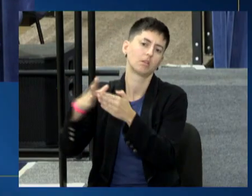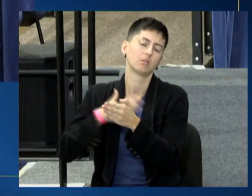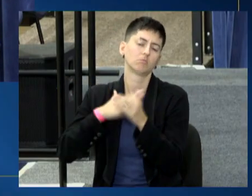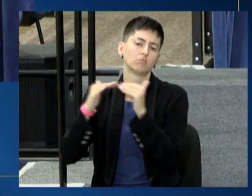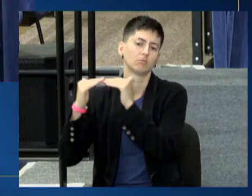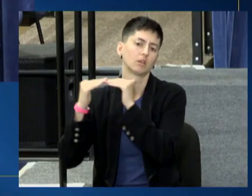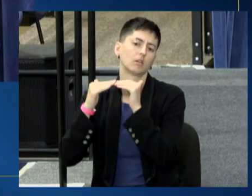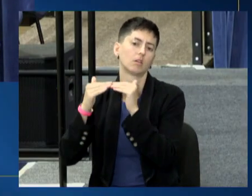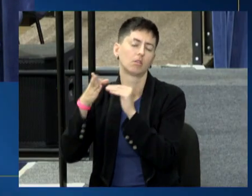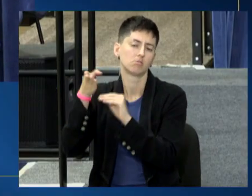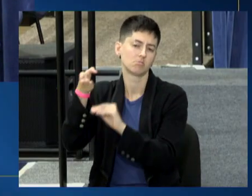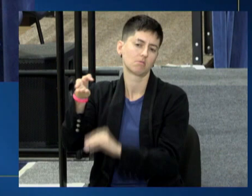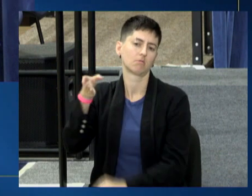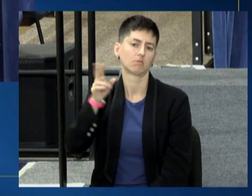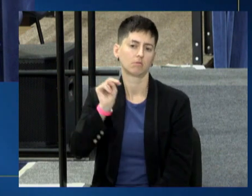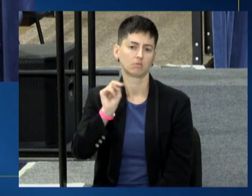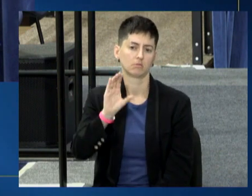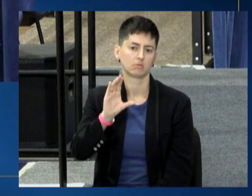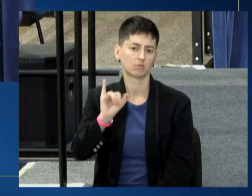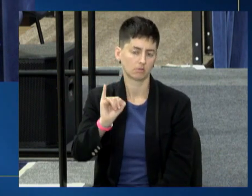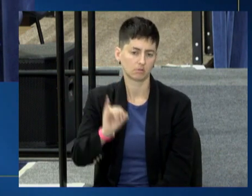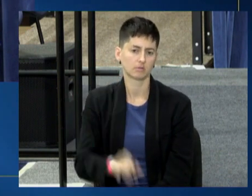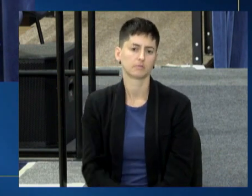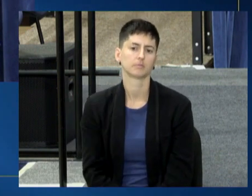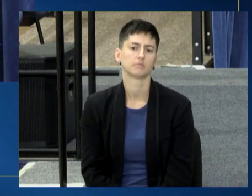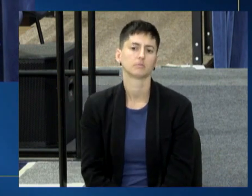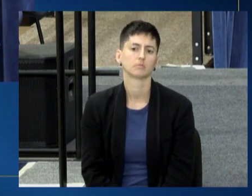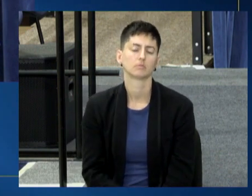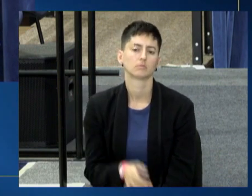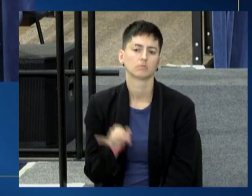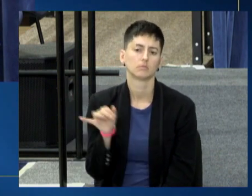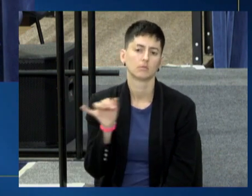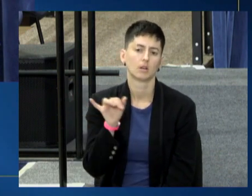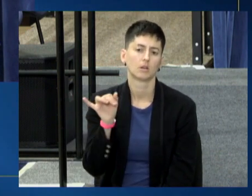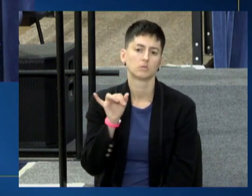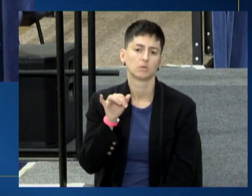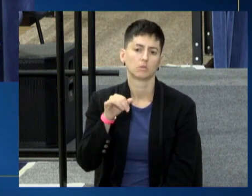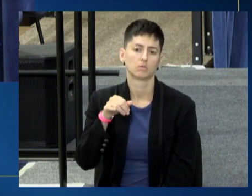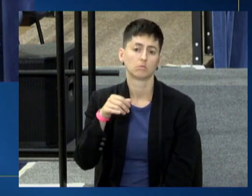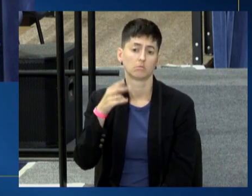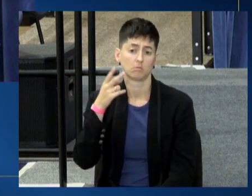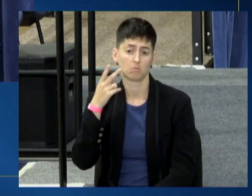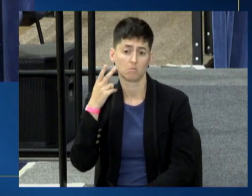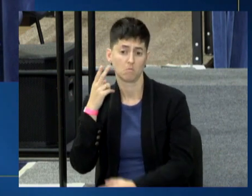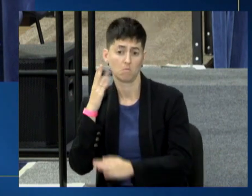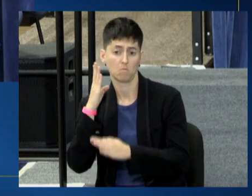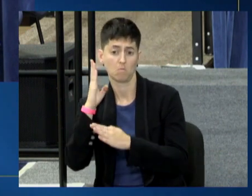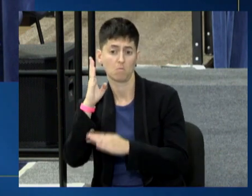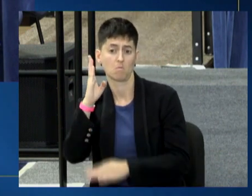I'll end by saying, you know, prospective research is also a huge opportunity. We